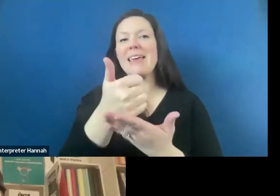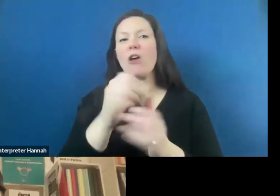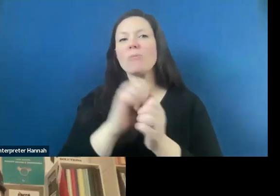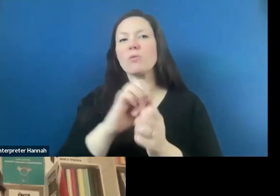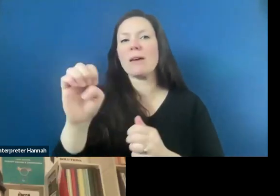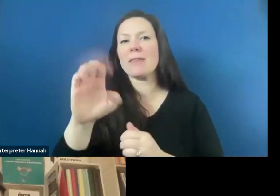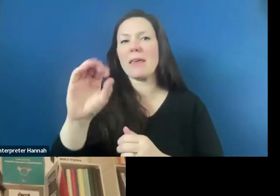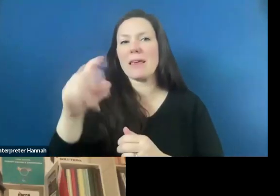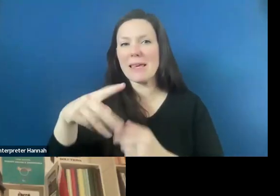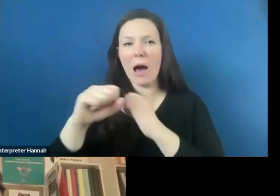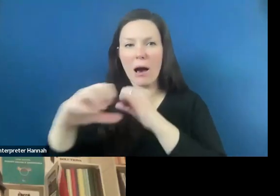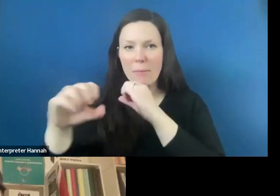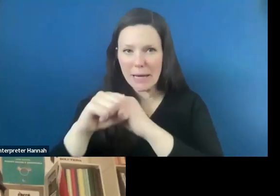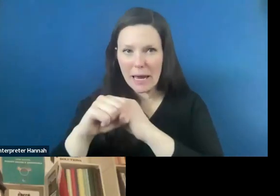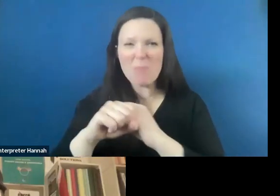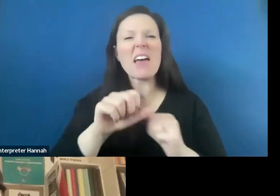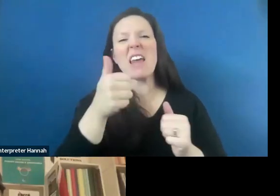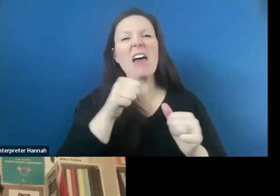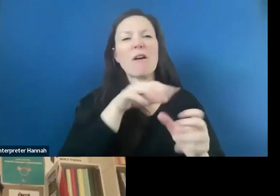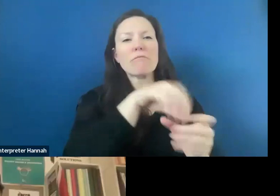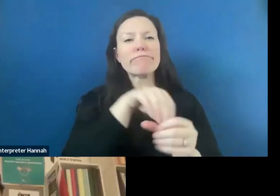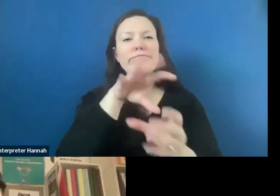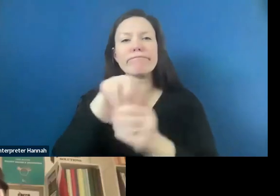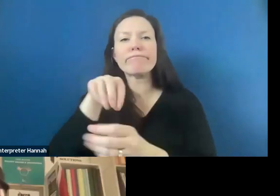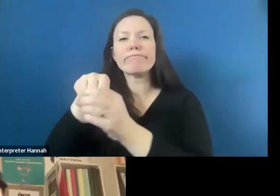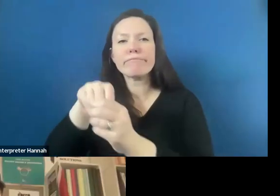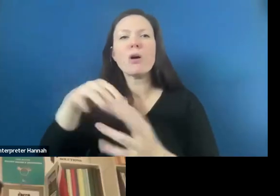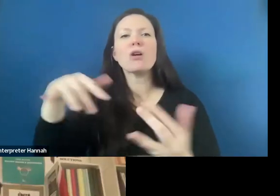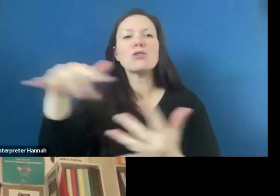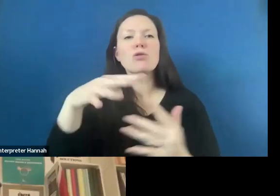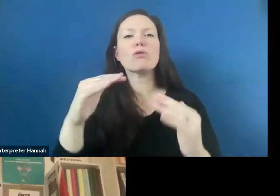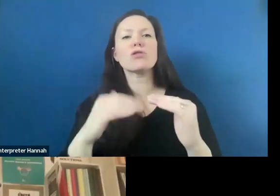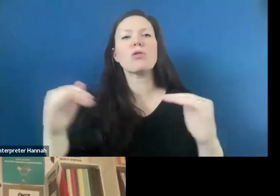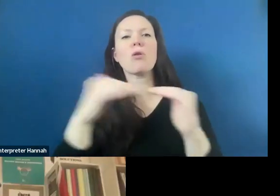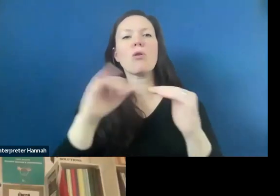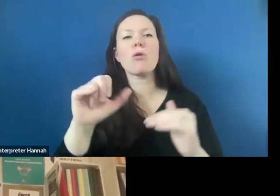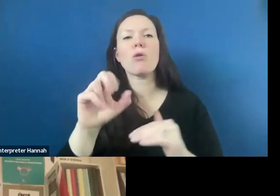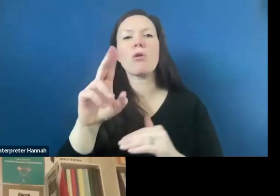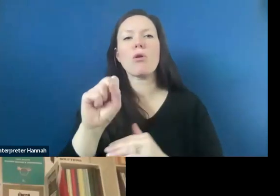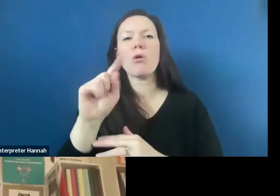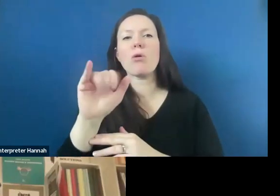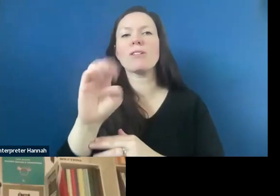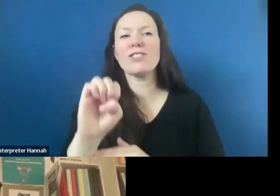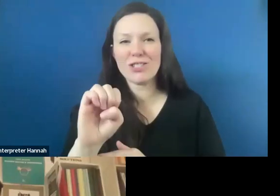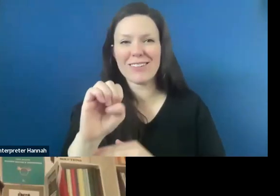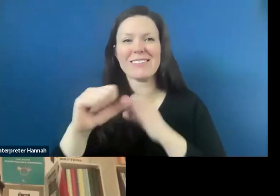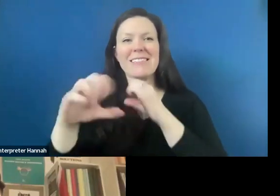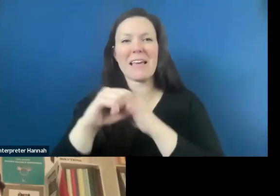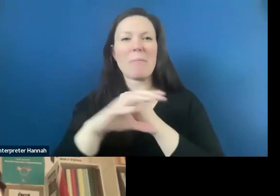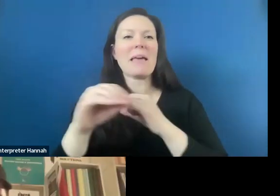and is involved in numerous other social and climate justice campaigns, organizations, and movements. Thanks again for being with us today.